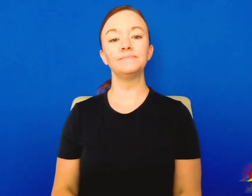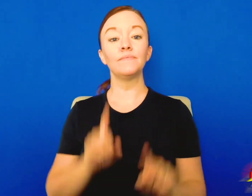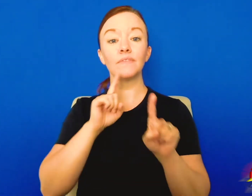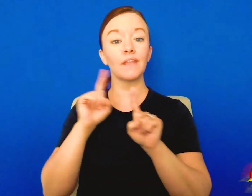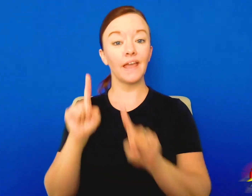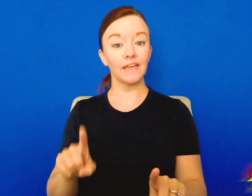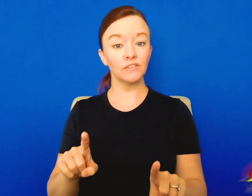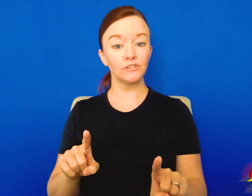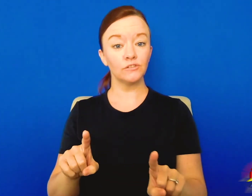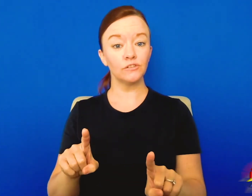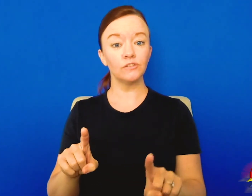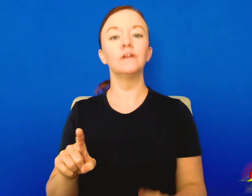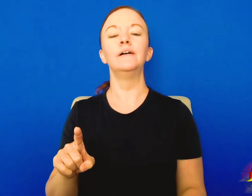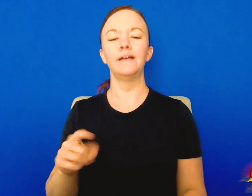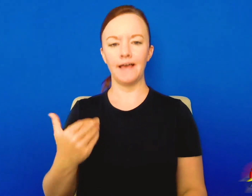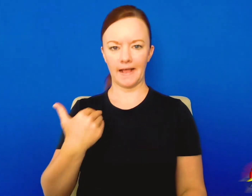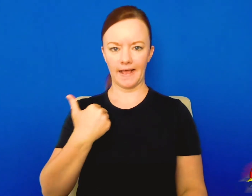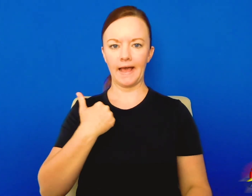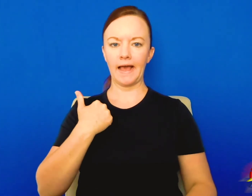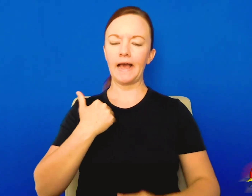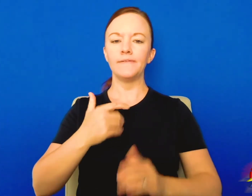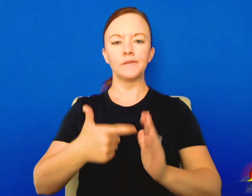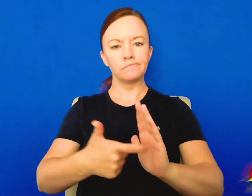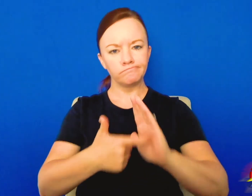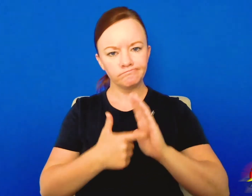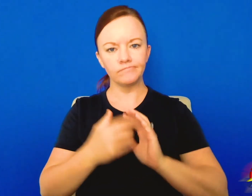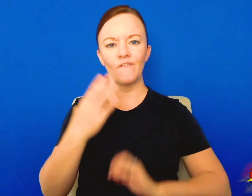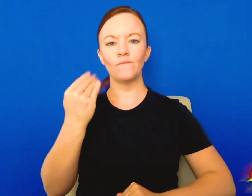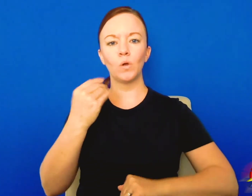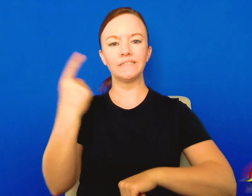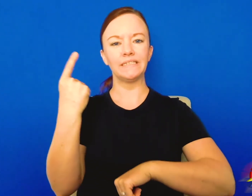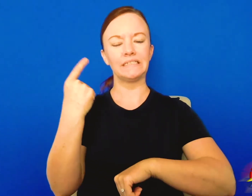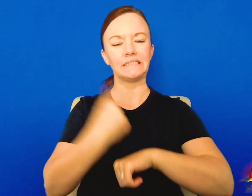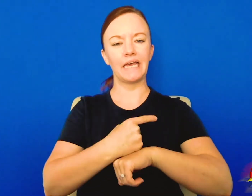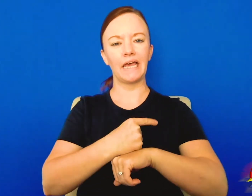ANSWER: UPDATED 8/10/2020